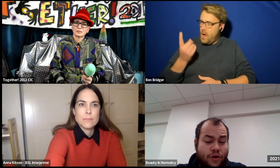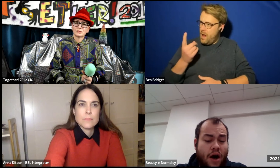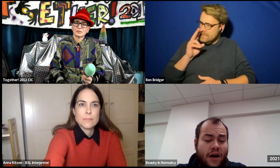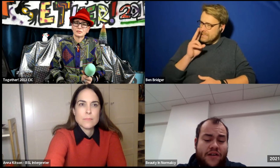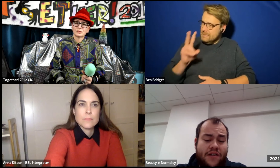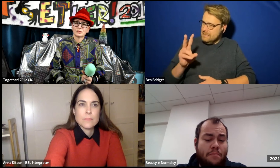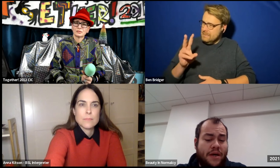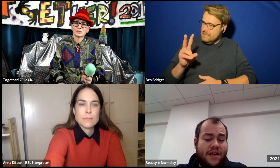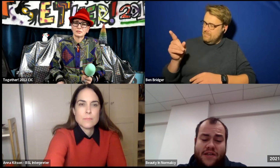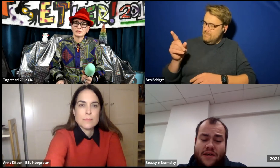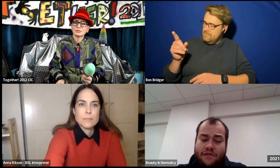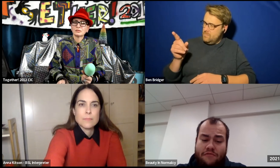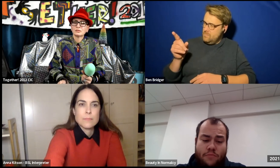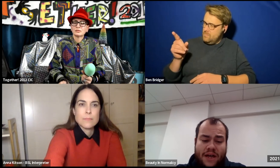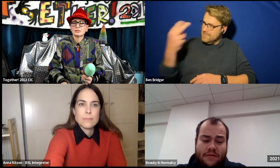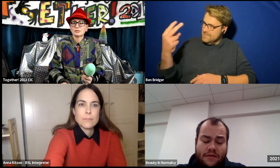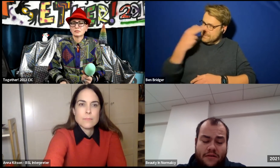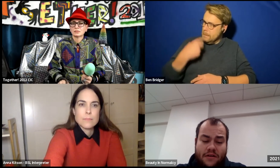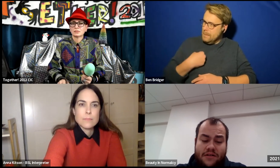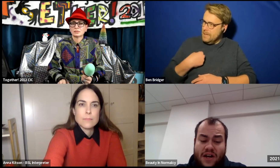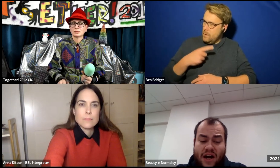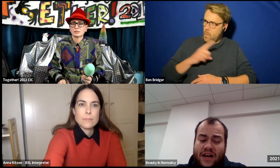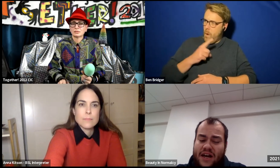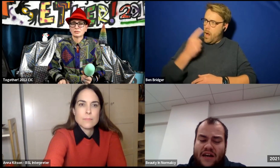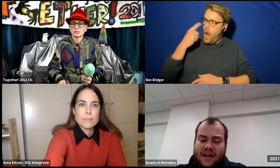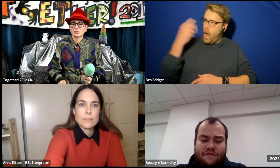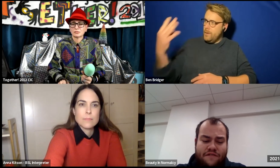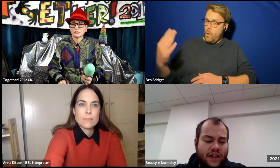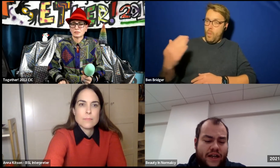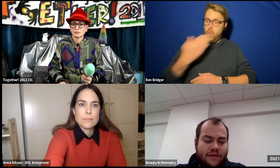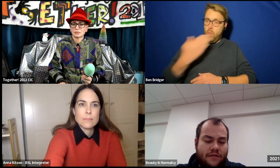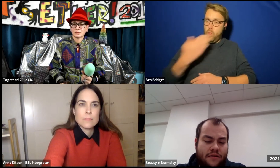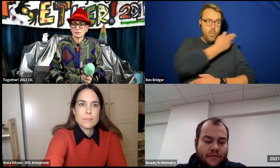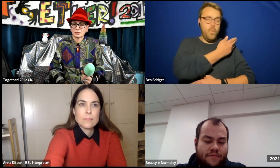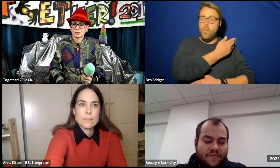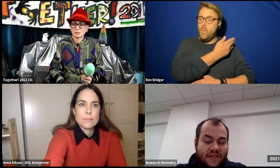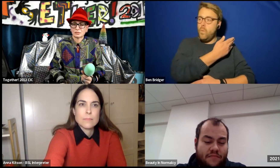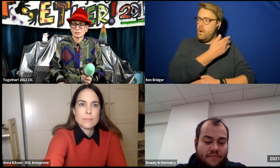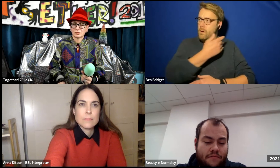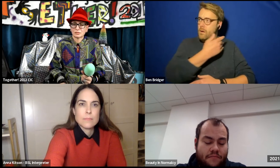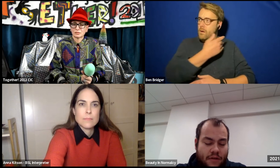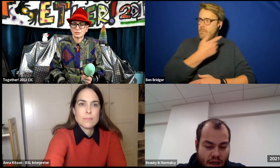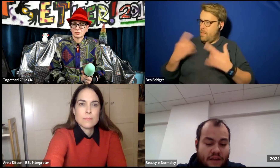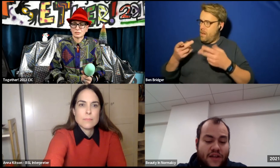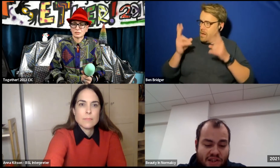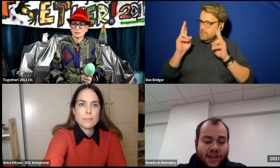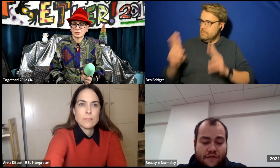me, for your eyes are piercing through me, dying infinitely in this life that